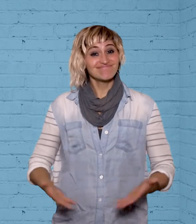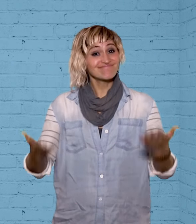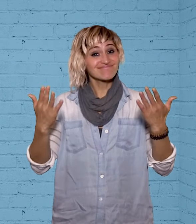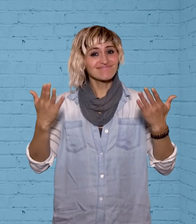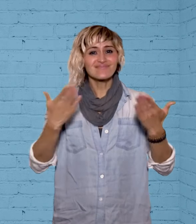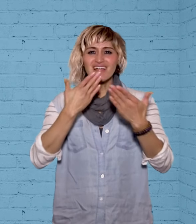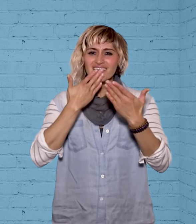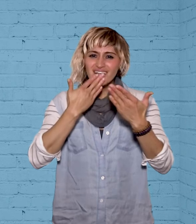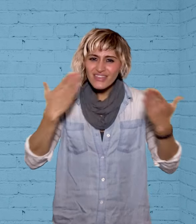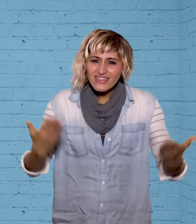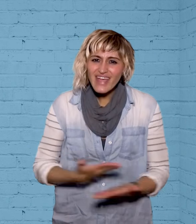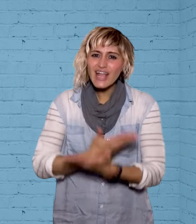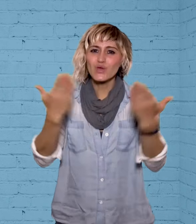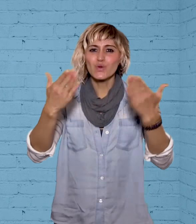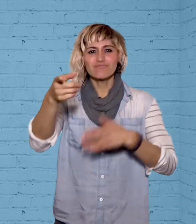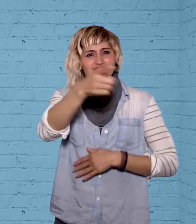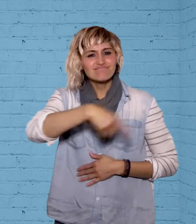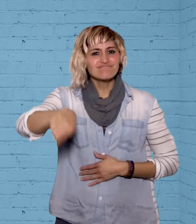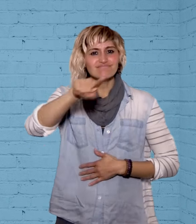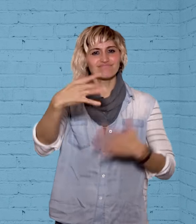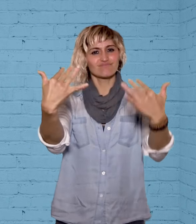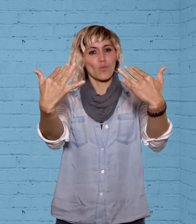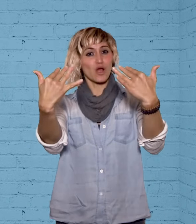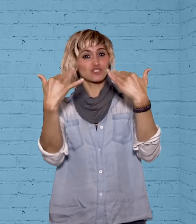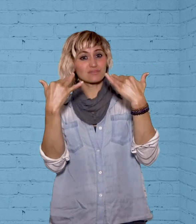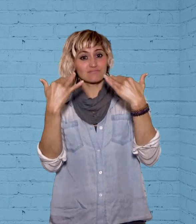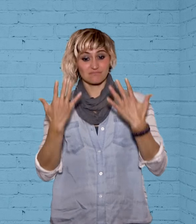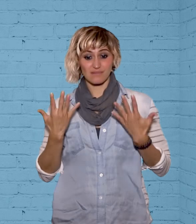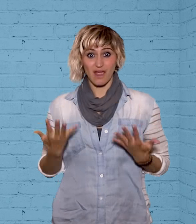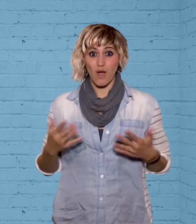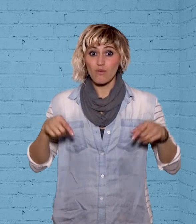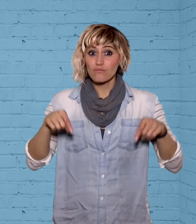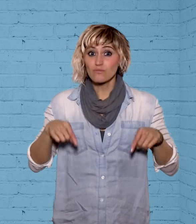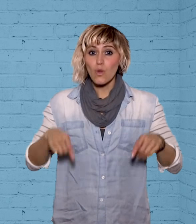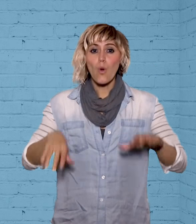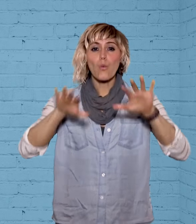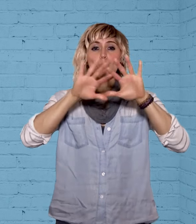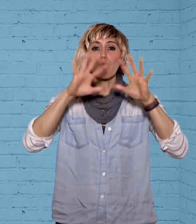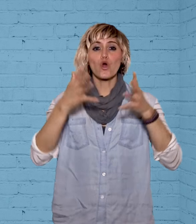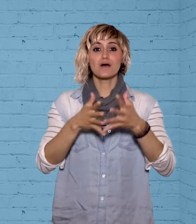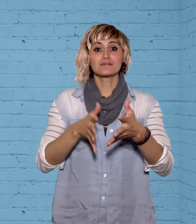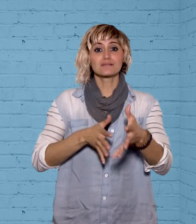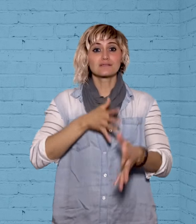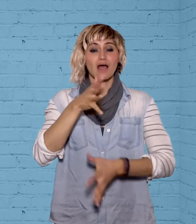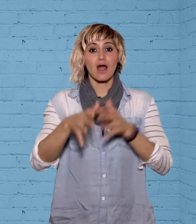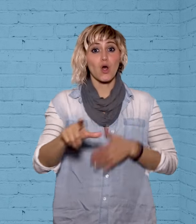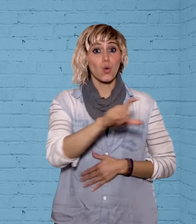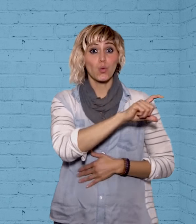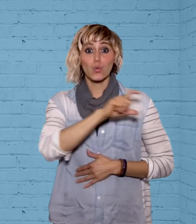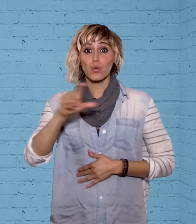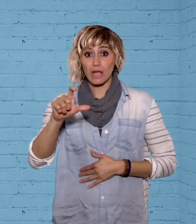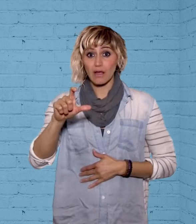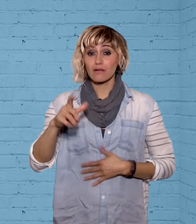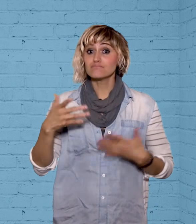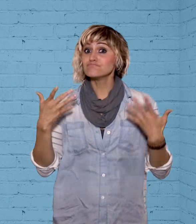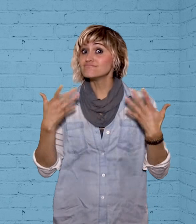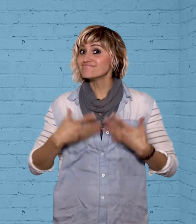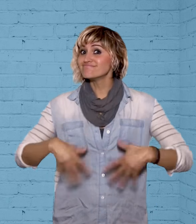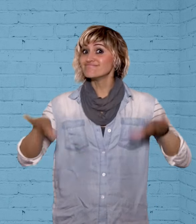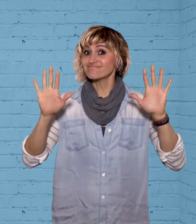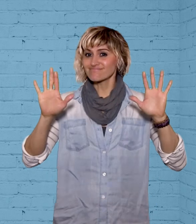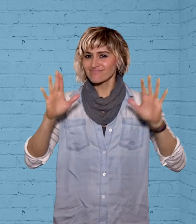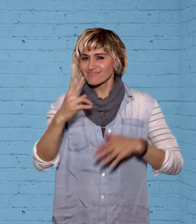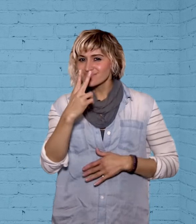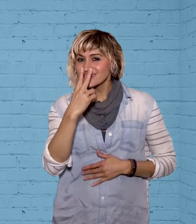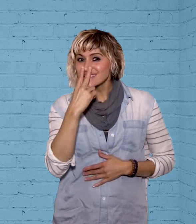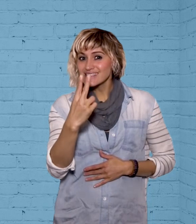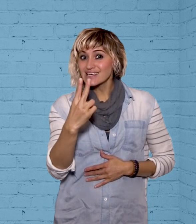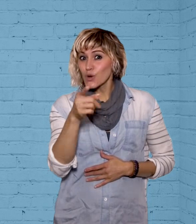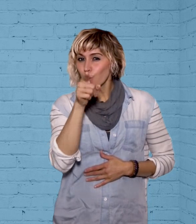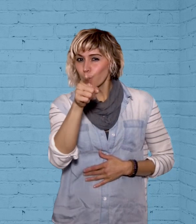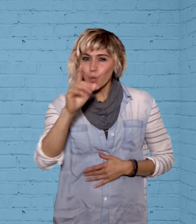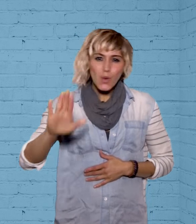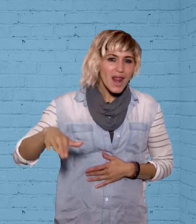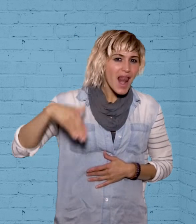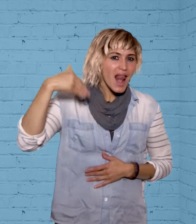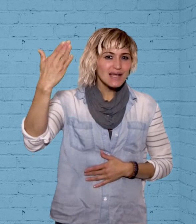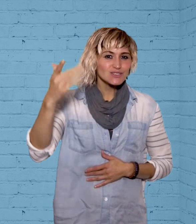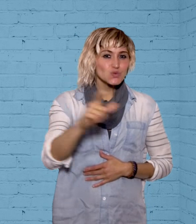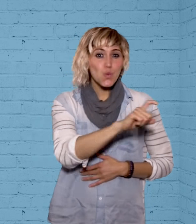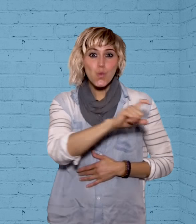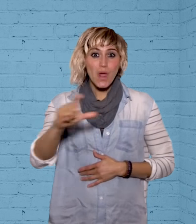Thank you for watching WSW. See you on